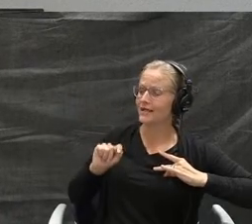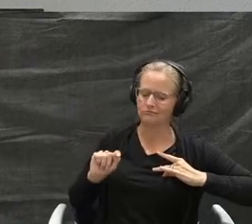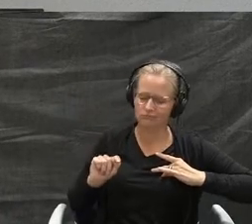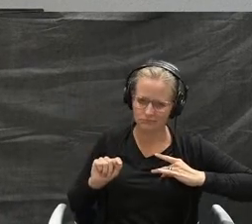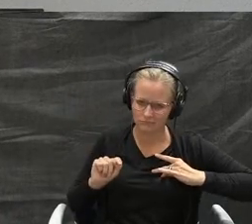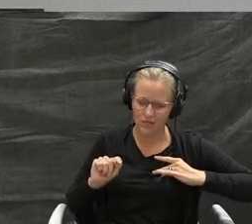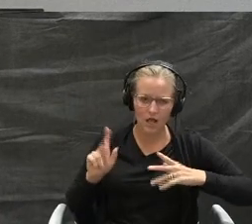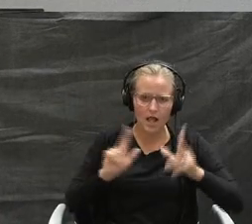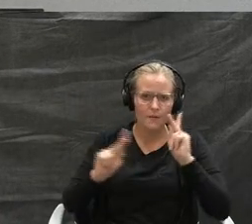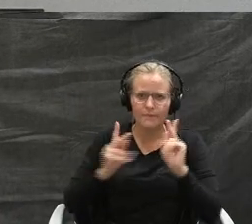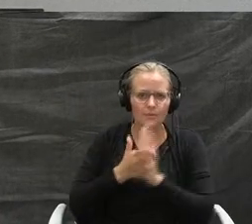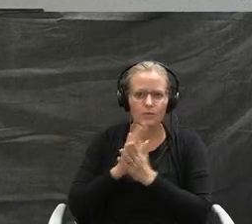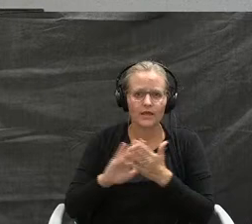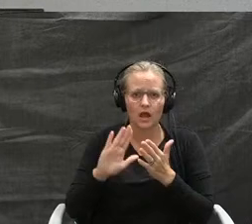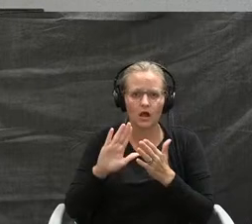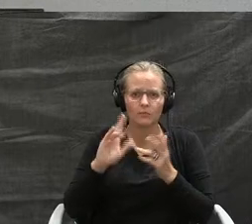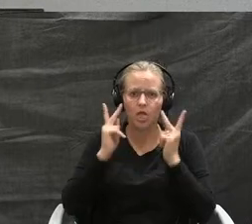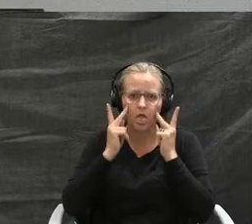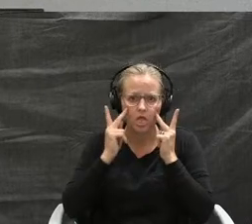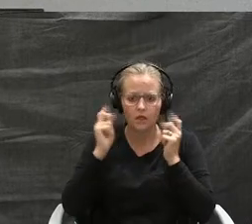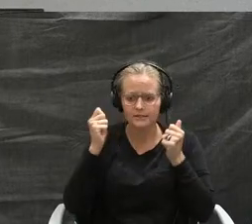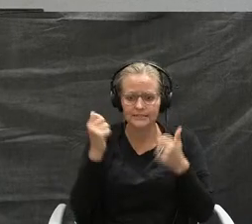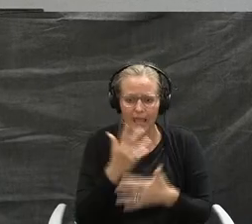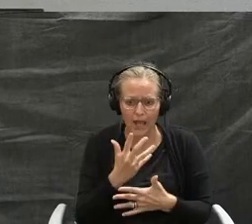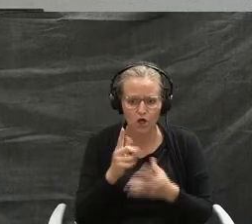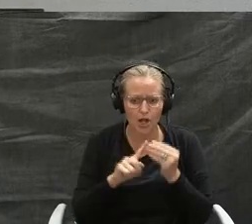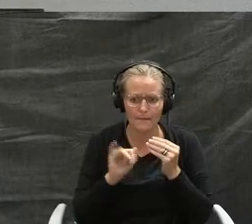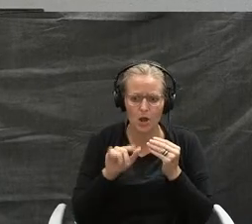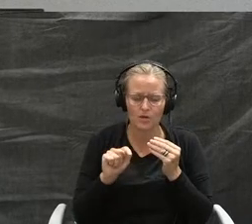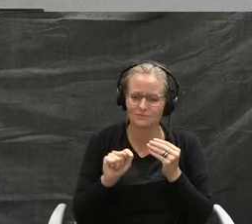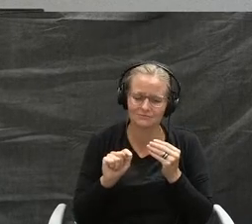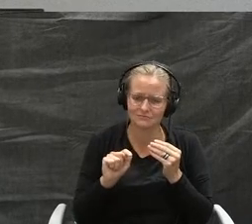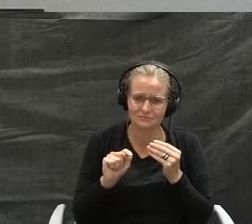that it's. Dave, is it a legend now as to how dangerous is is